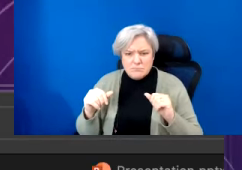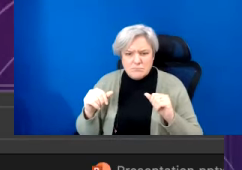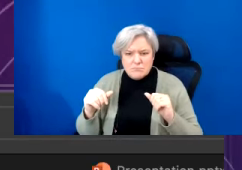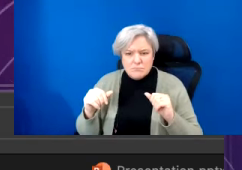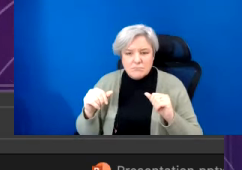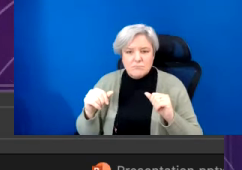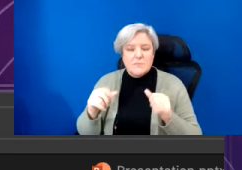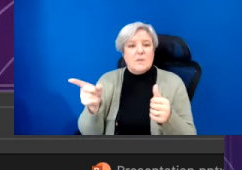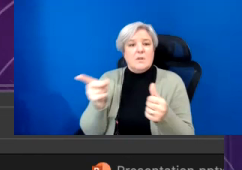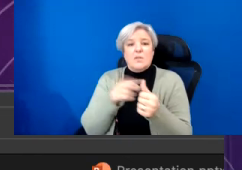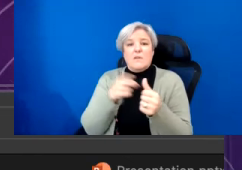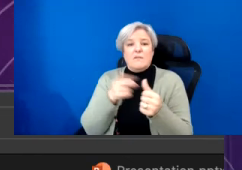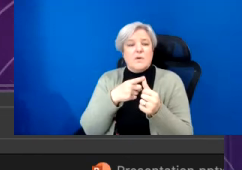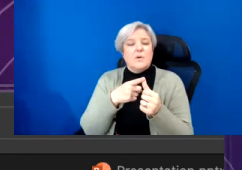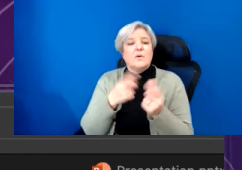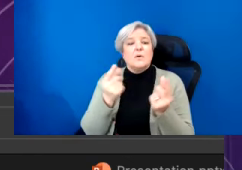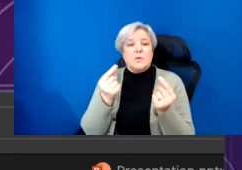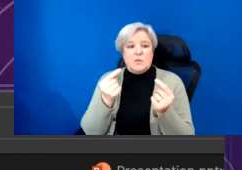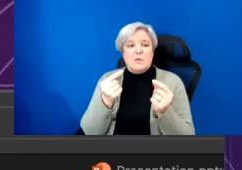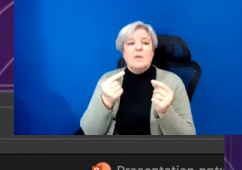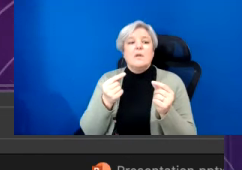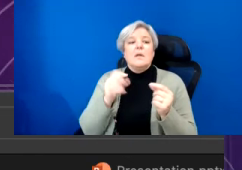So the first is to enable a grading scheme in your course.